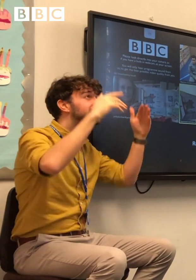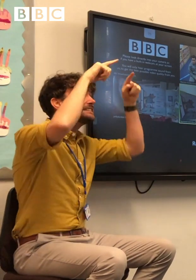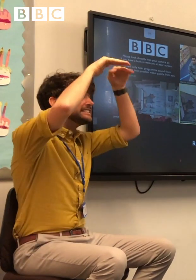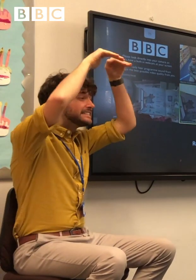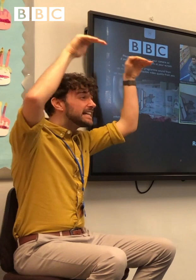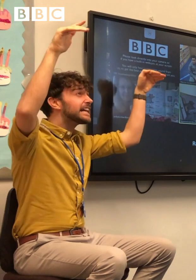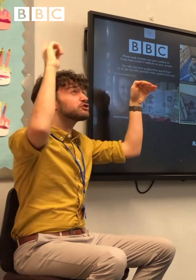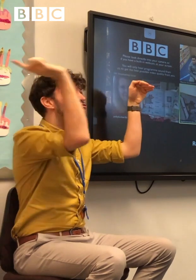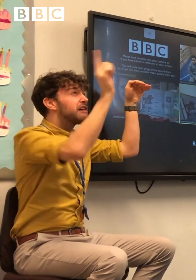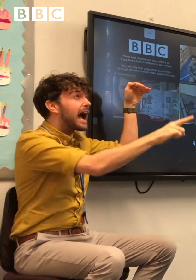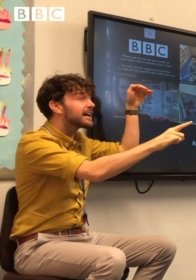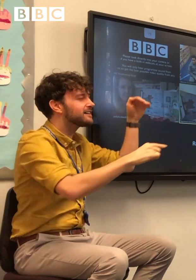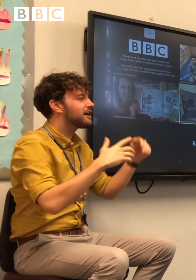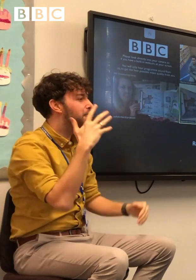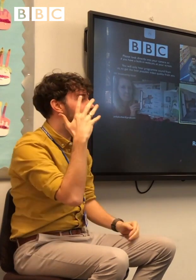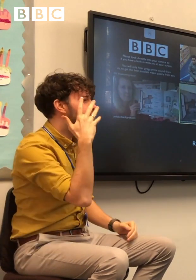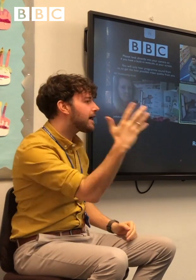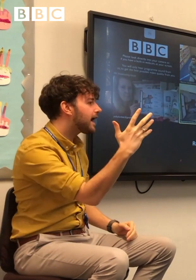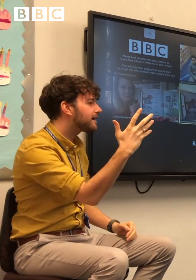The ceiling cracks. Five.